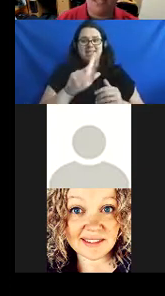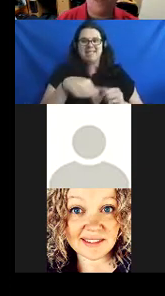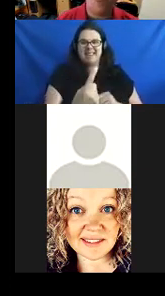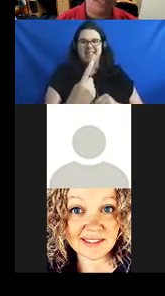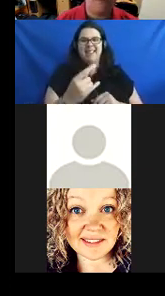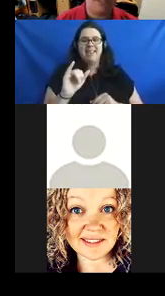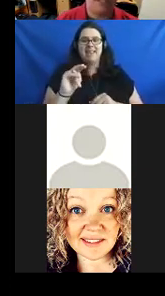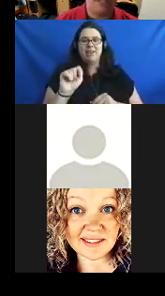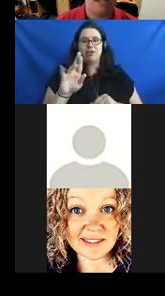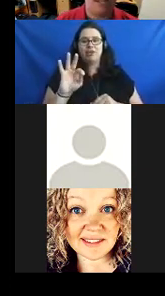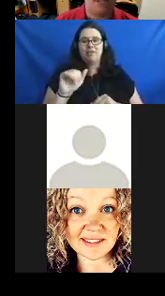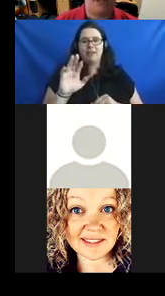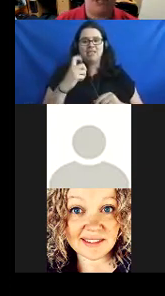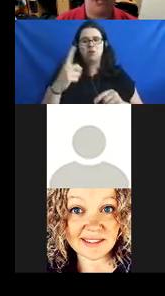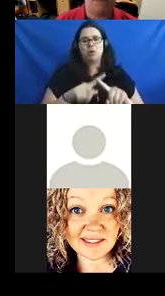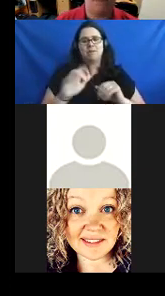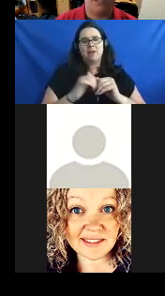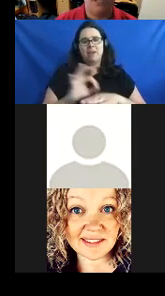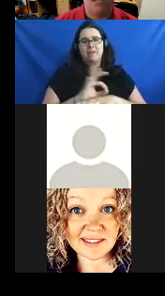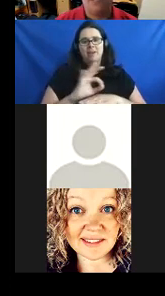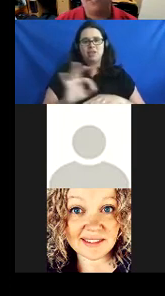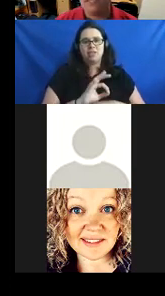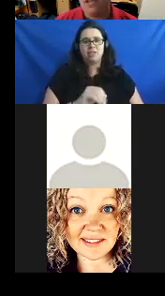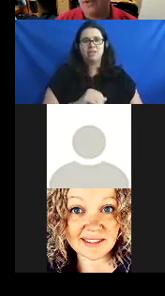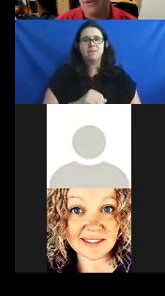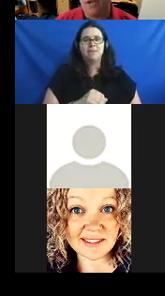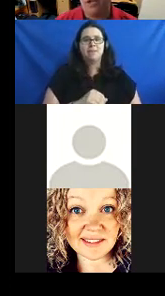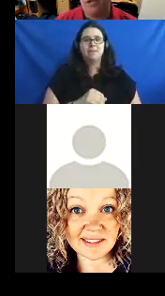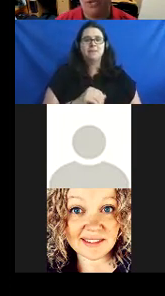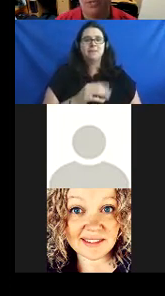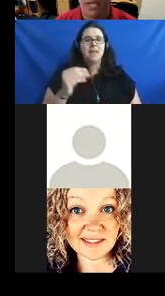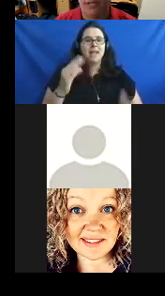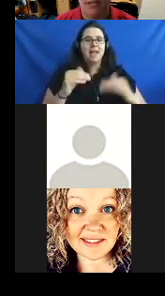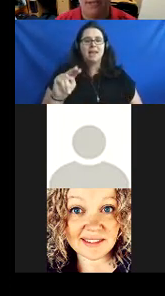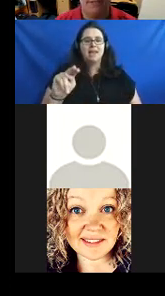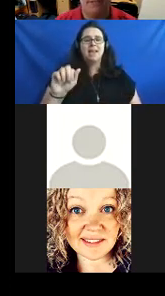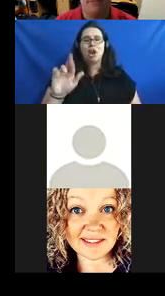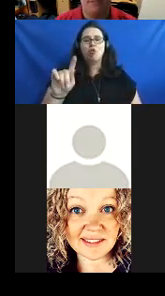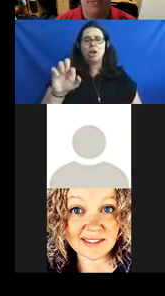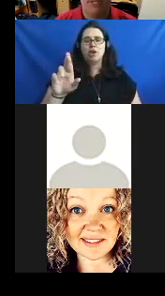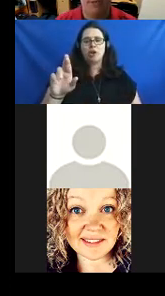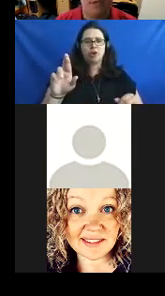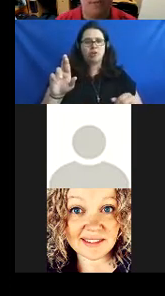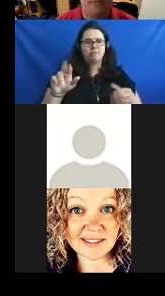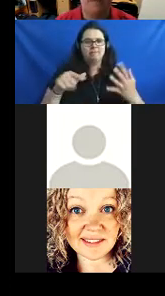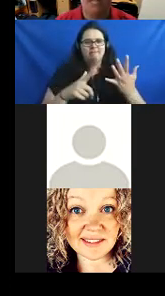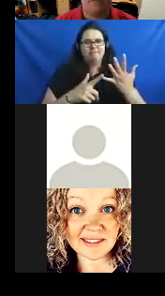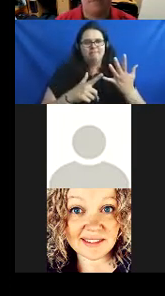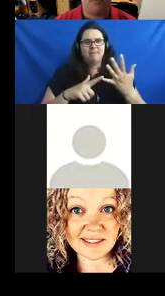THAT IS ONE DIFFERENCE IN HOW THEY FUNCTION. AND THEY NARRATOR ON WINDOWS 10 THEY MADE SOME IMPRESSIVE